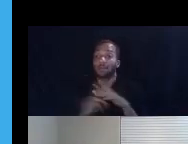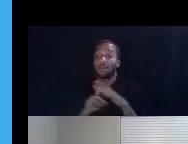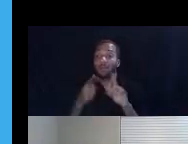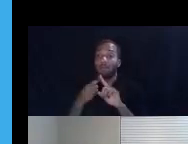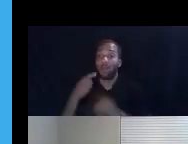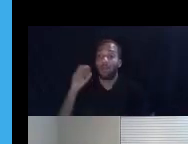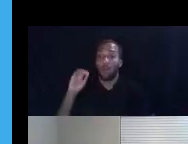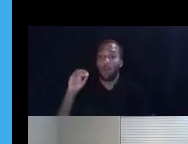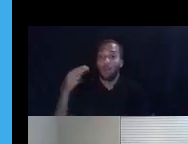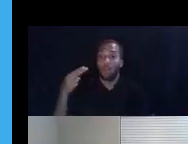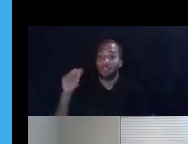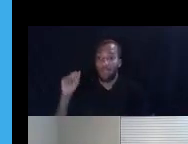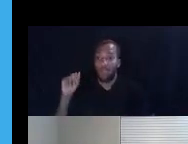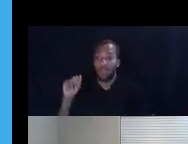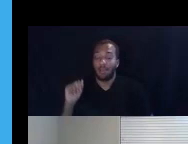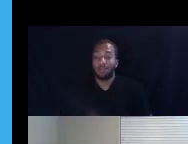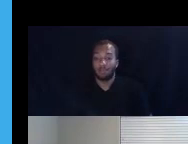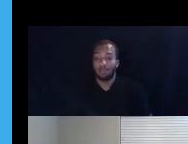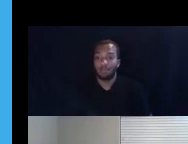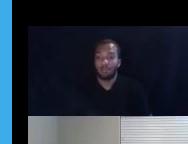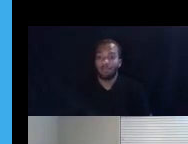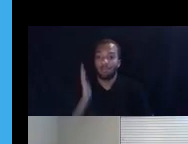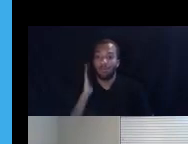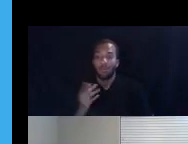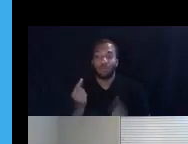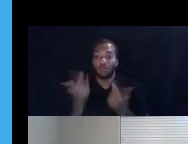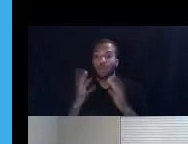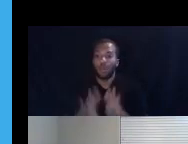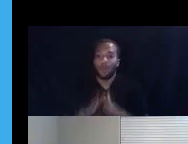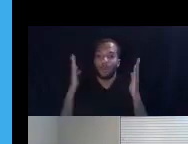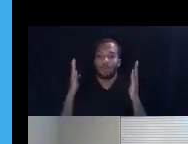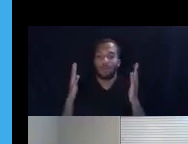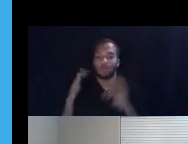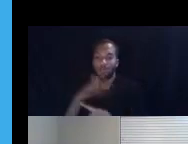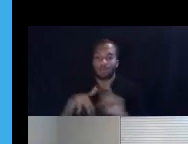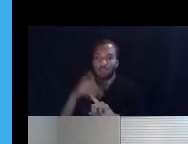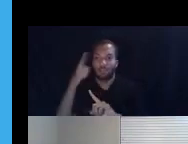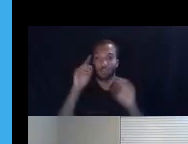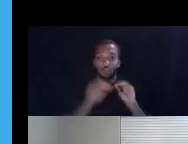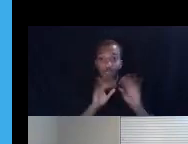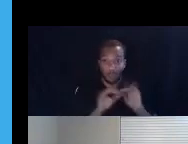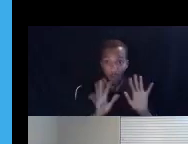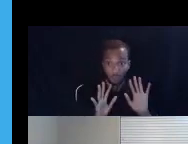for all CCOs to open up spaces of transparency, for opening up spaces of collaboration